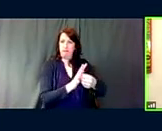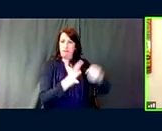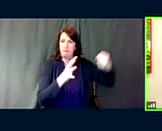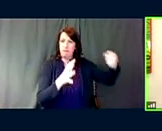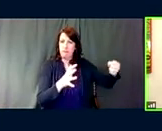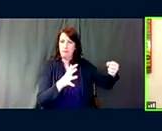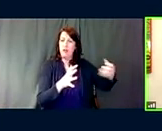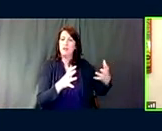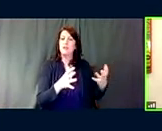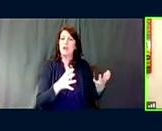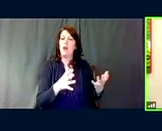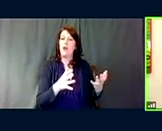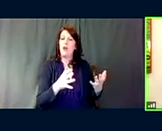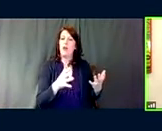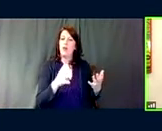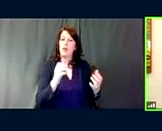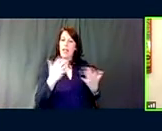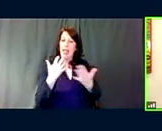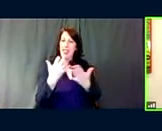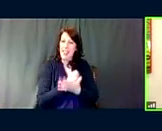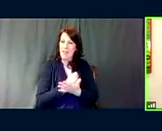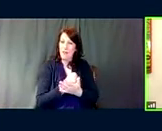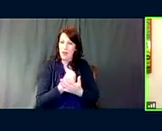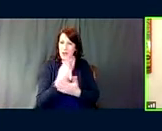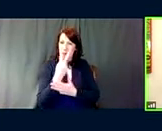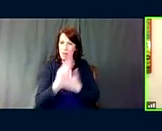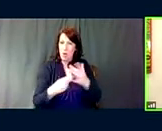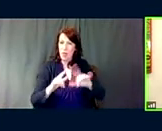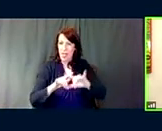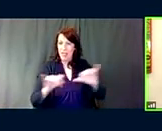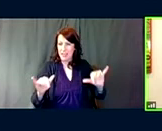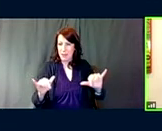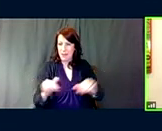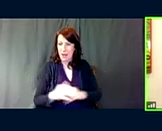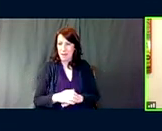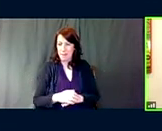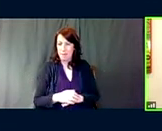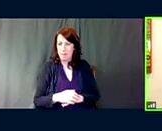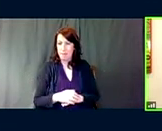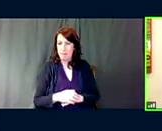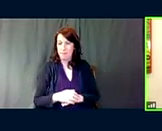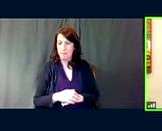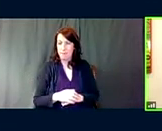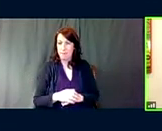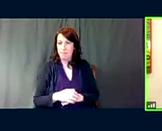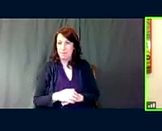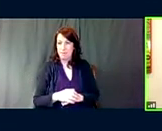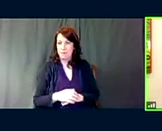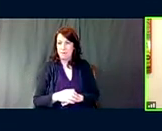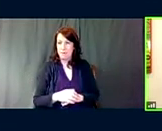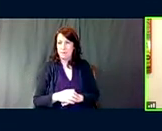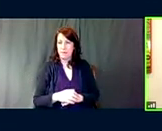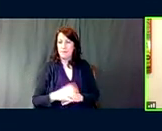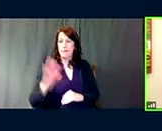THERE'S MUCH YOU CAN DO TO LEVERAGE BOTH OF THEM AT THE